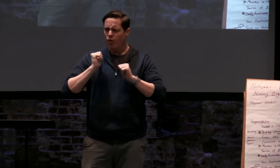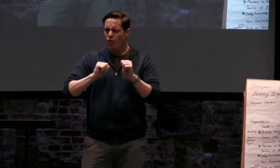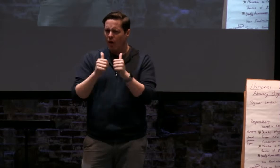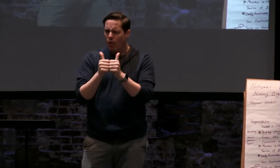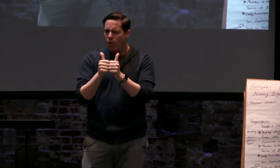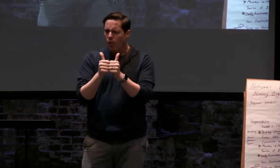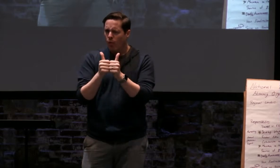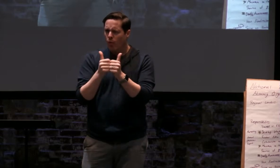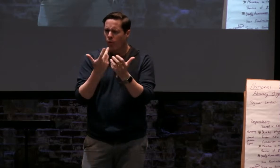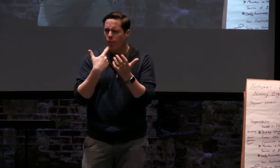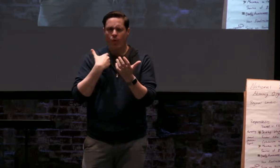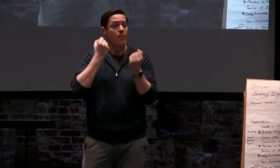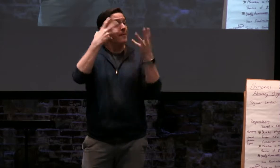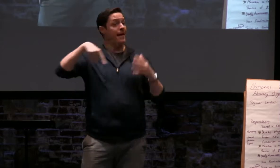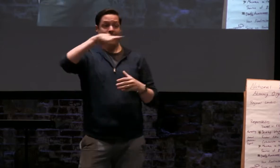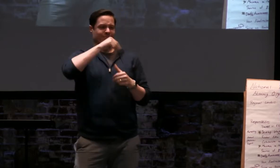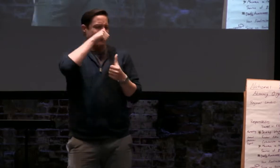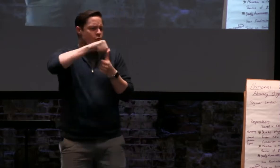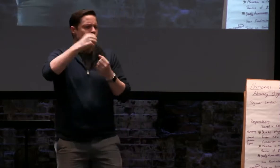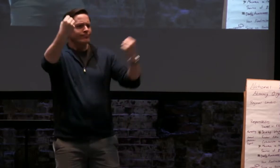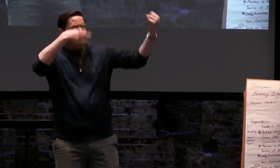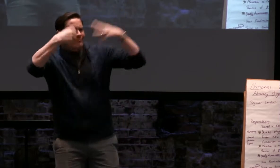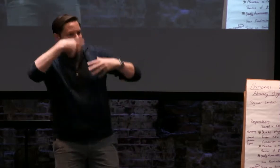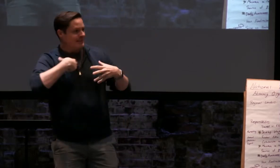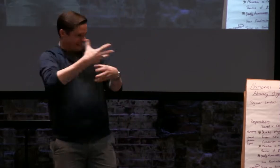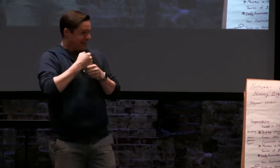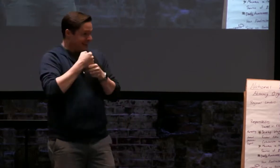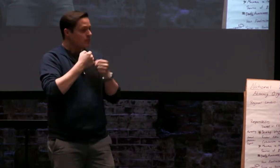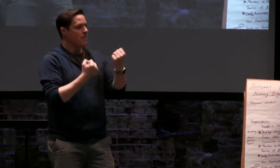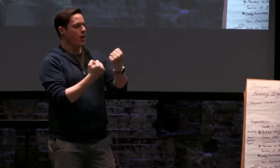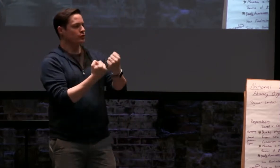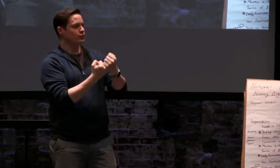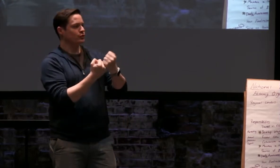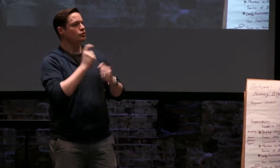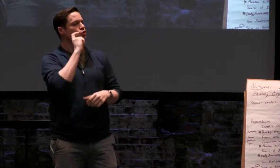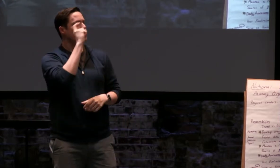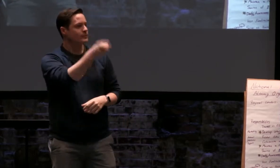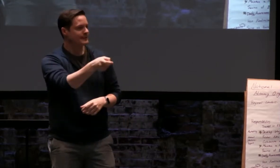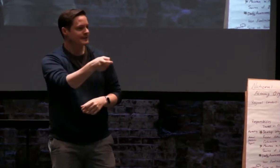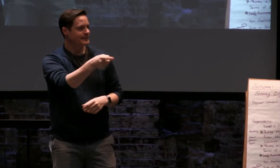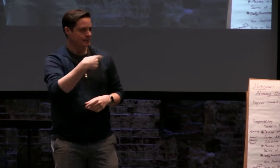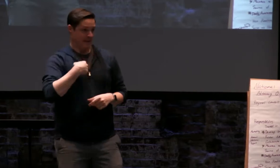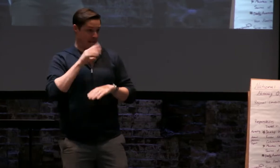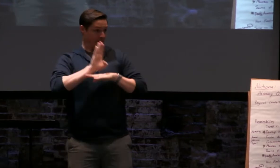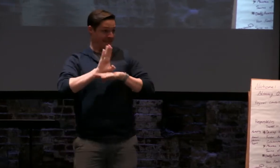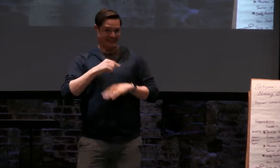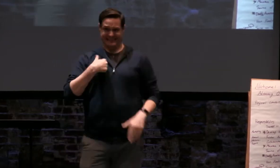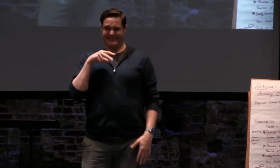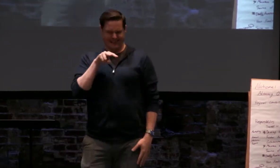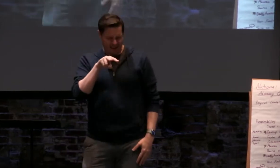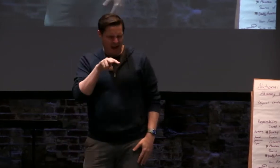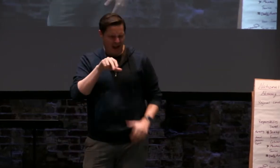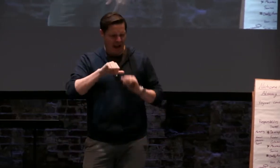[Male Interpreter] So how do we support that when it comes to theater? Many of us say we get sponsorships, we get donations.